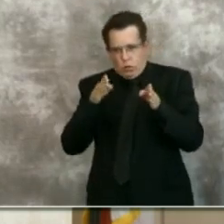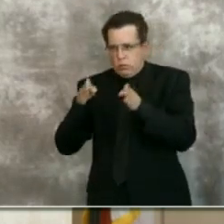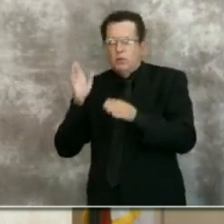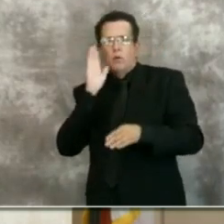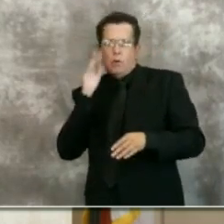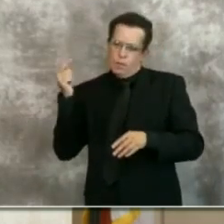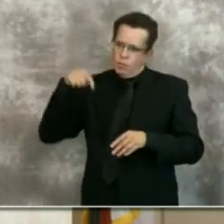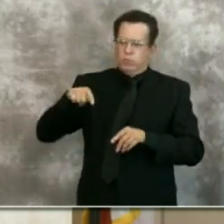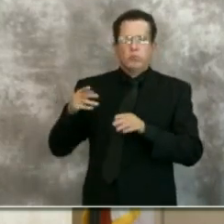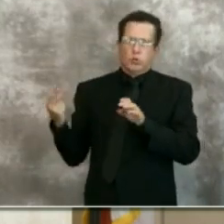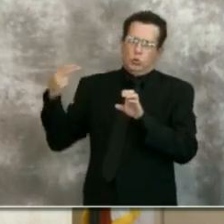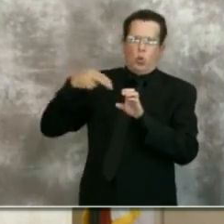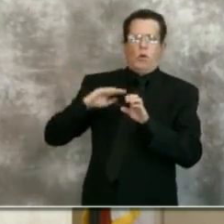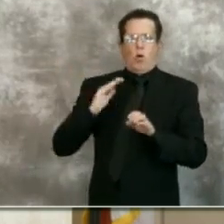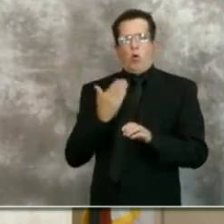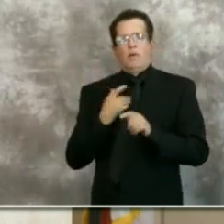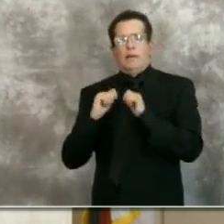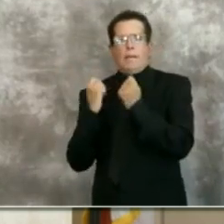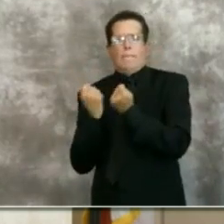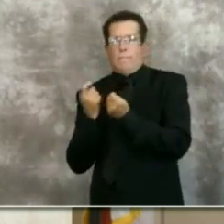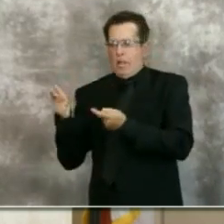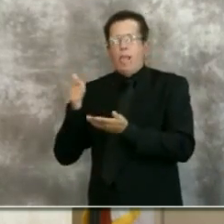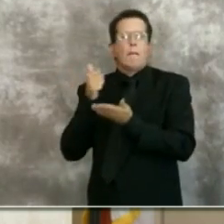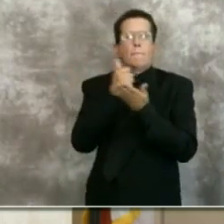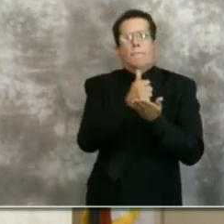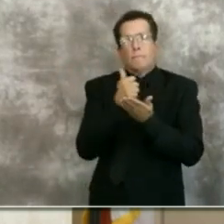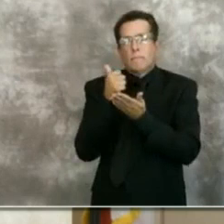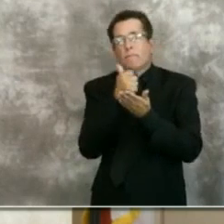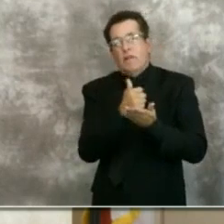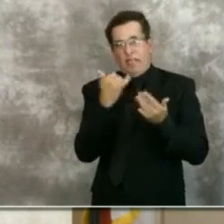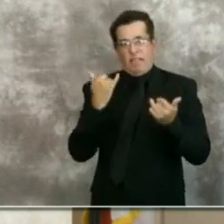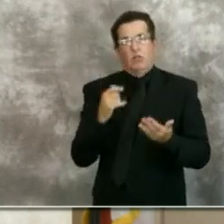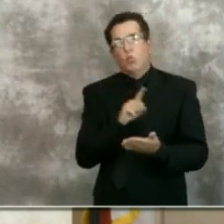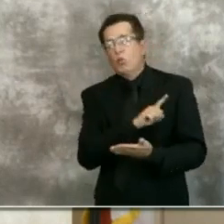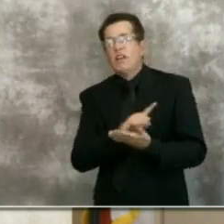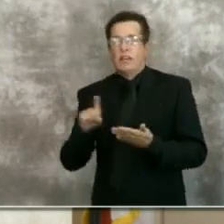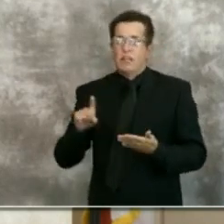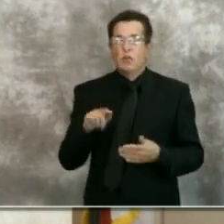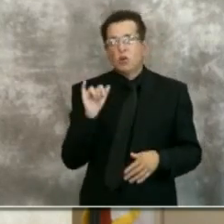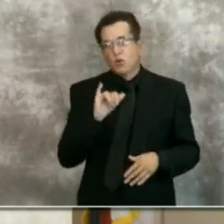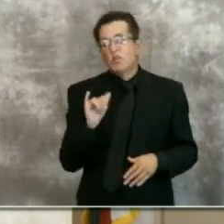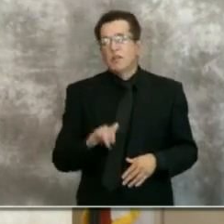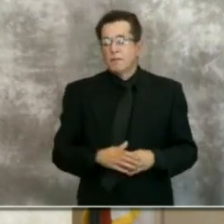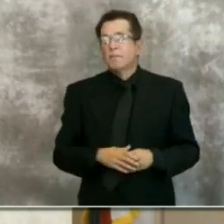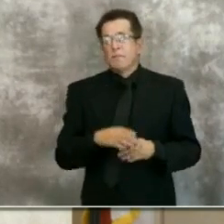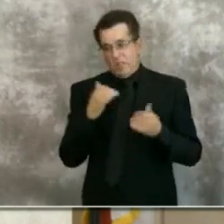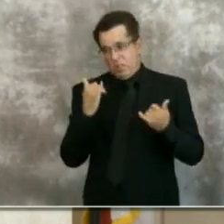THE PIPELINE TO BE HIRED IN BY FRIDAY. THERE WILL BE 97 ADDITIONAL CASE INVESTIGATORS THAT STARTING FRIDAY WILL BE